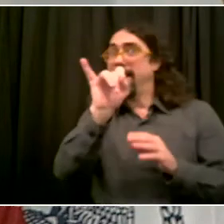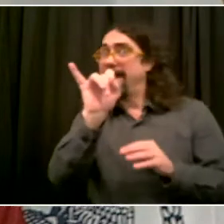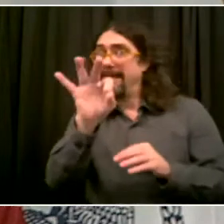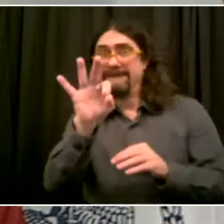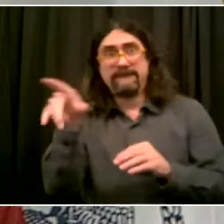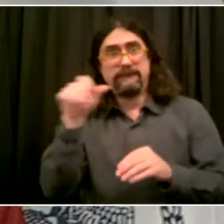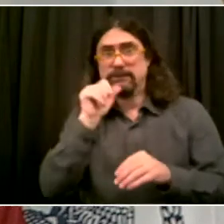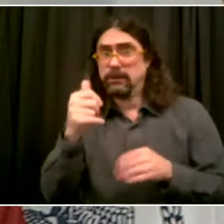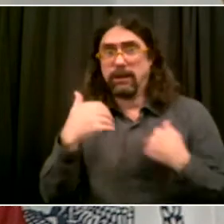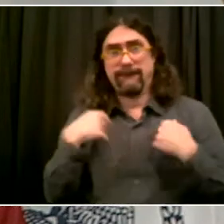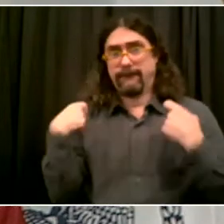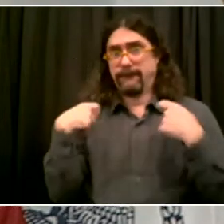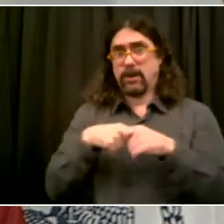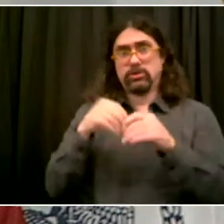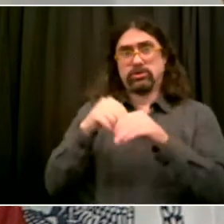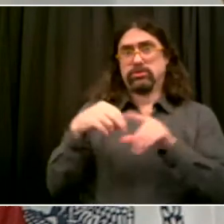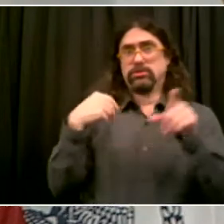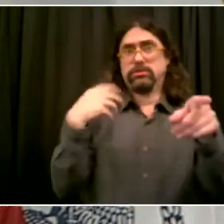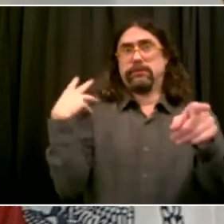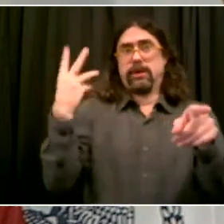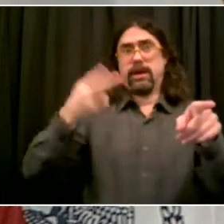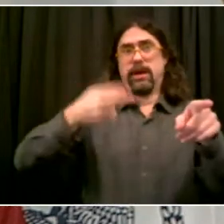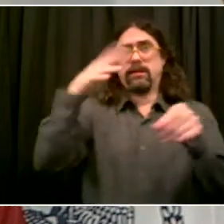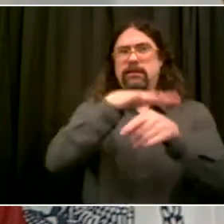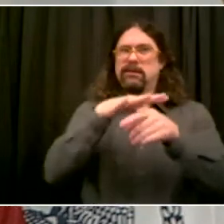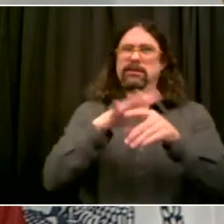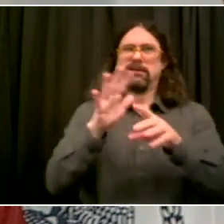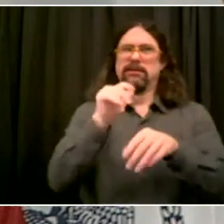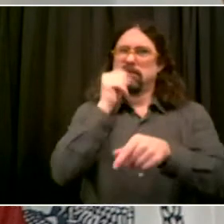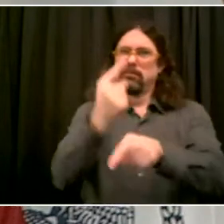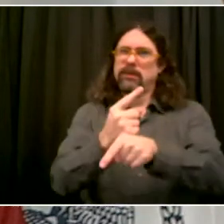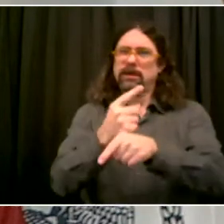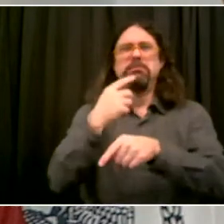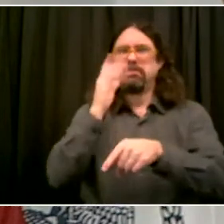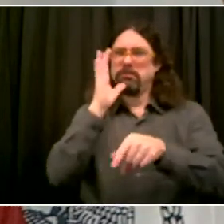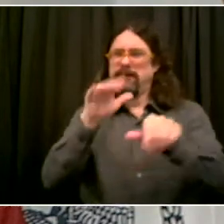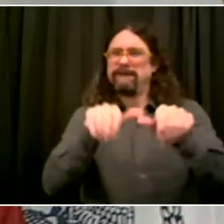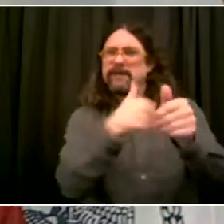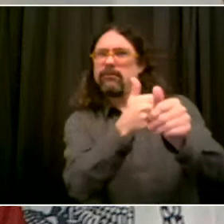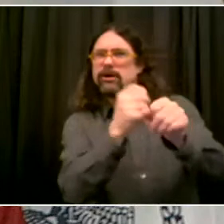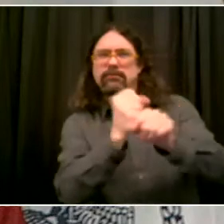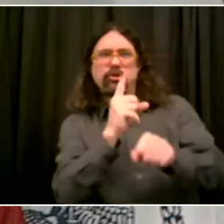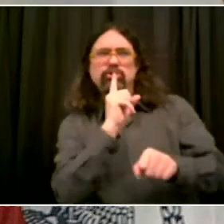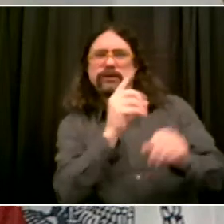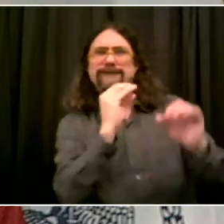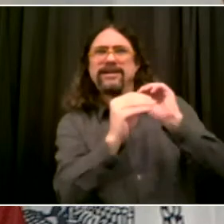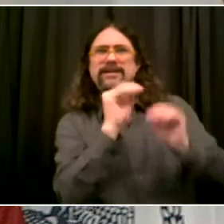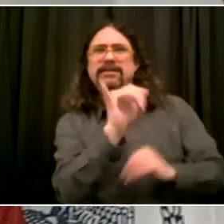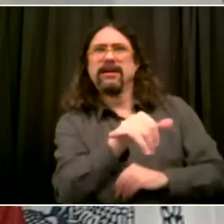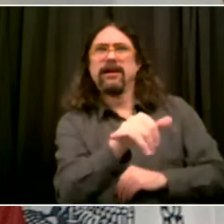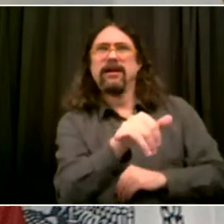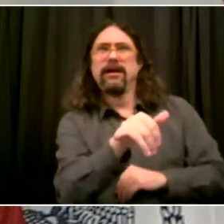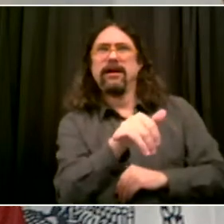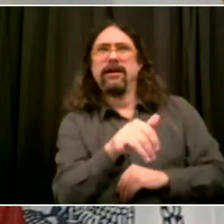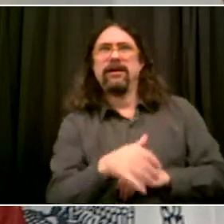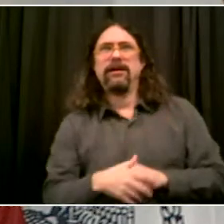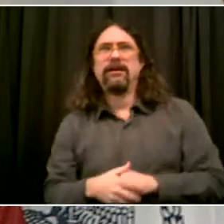TTHAT RESOLVED. BUT, WE WANT TO MAKE INFORMATION AVAILABLE. OUR VACCINE